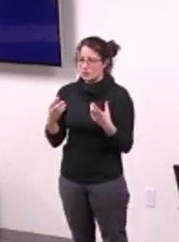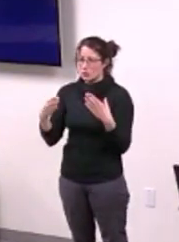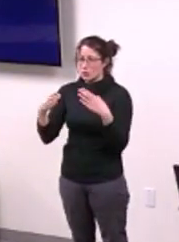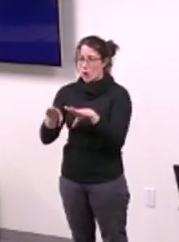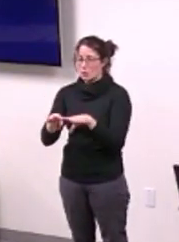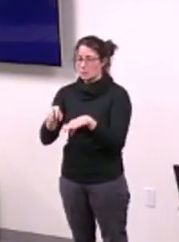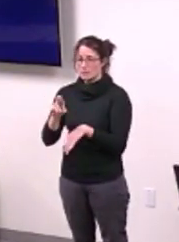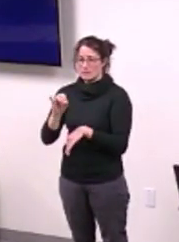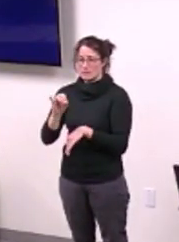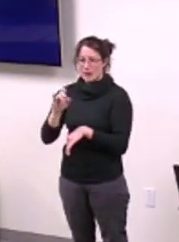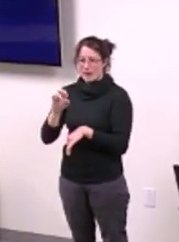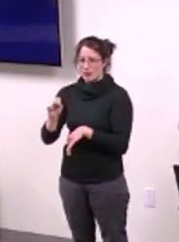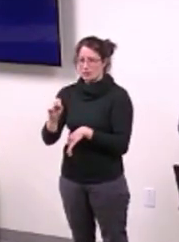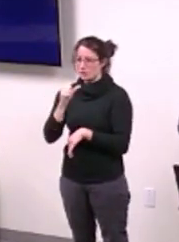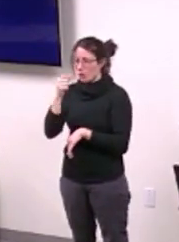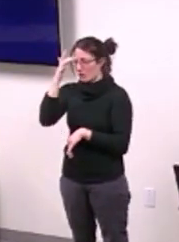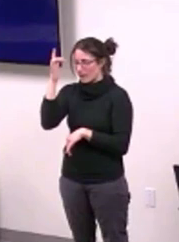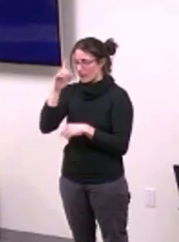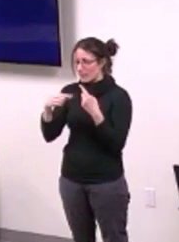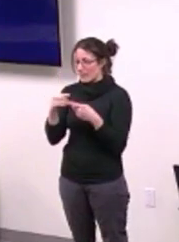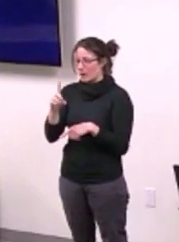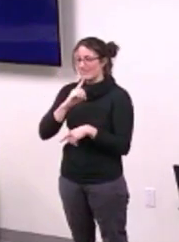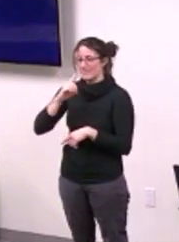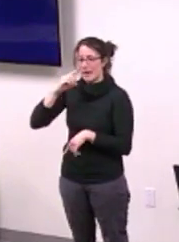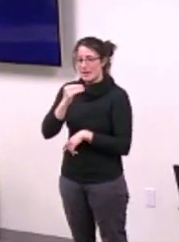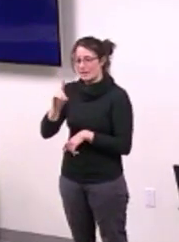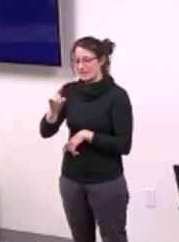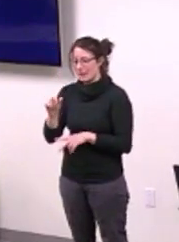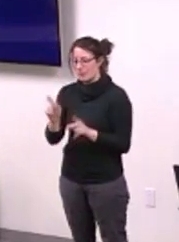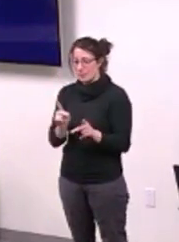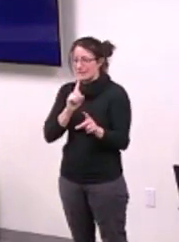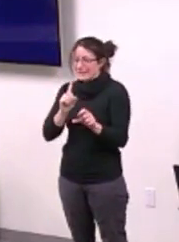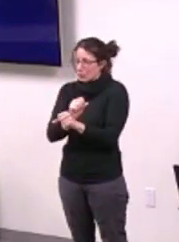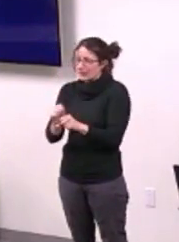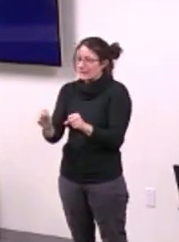And quite literally, time is death when you're talking about carceral system.